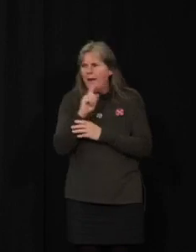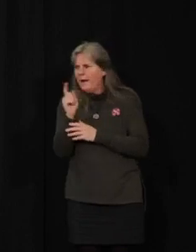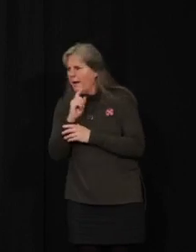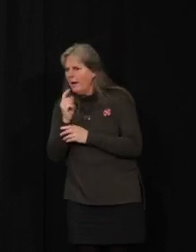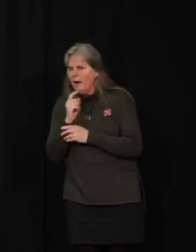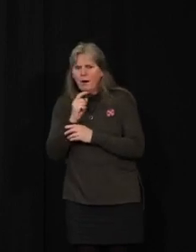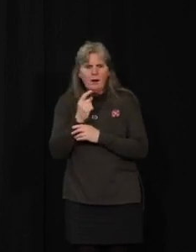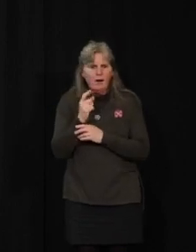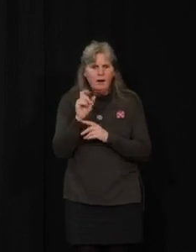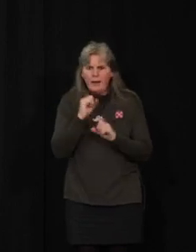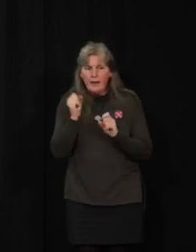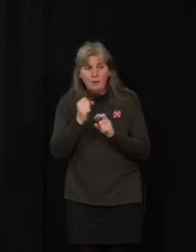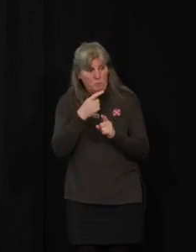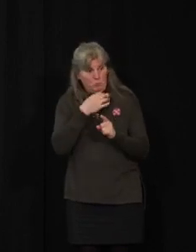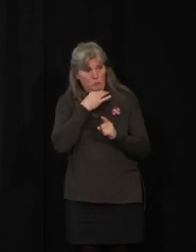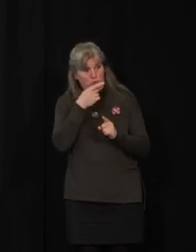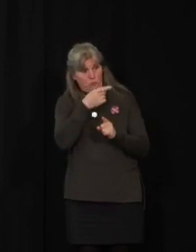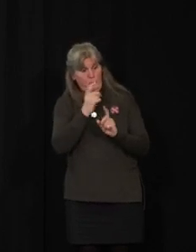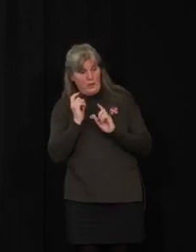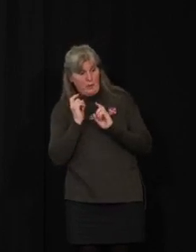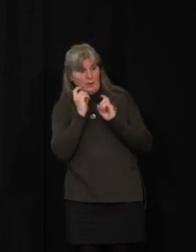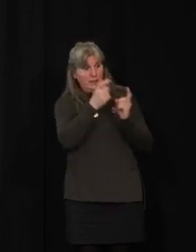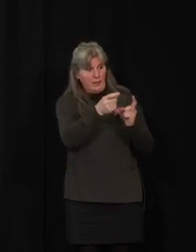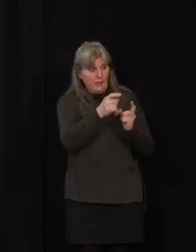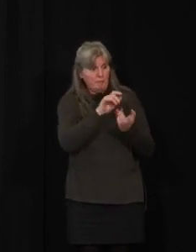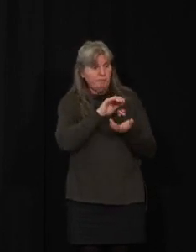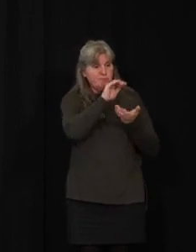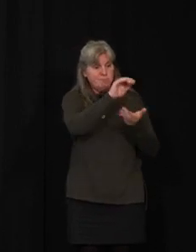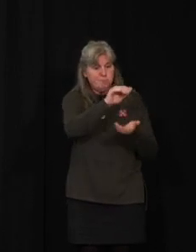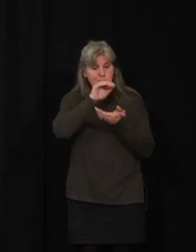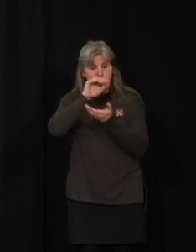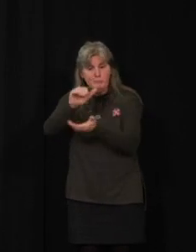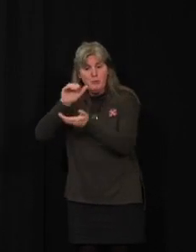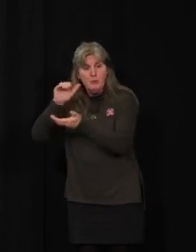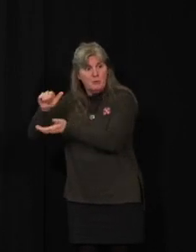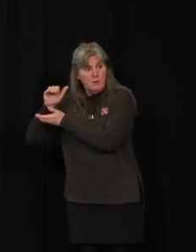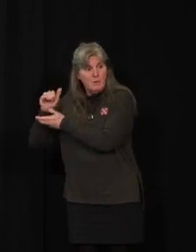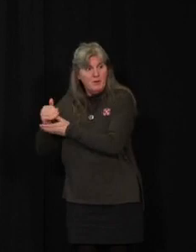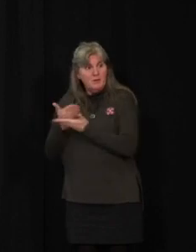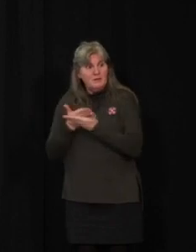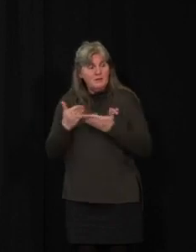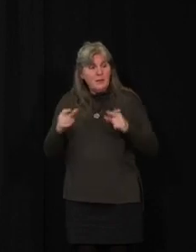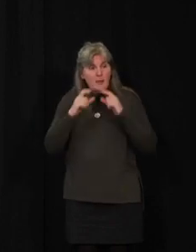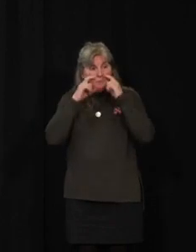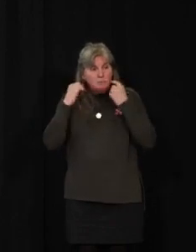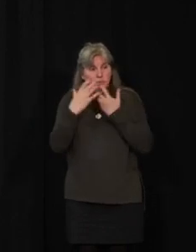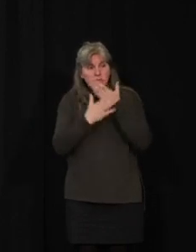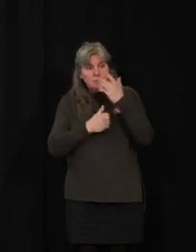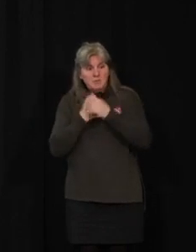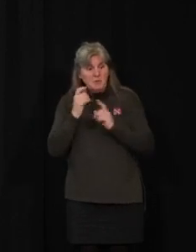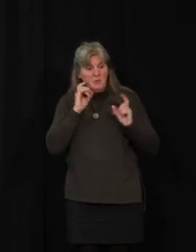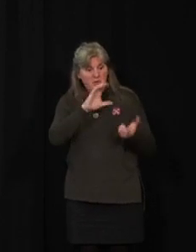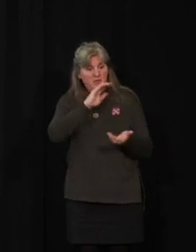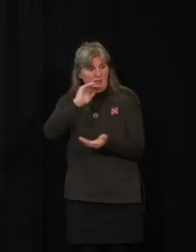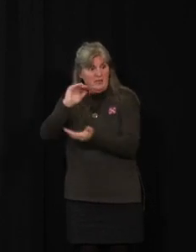barbershops and he heads up? And what would your advice be fr those who are trying to source